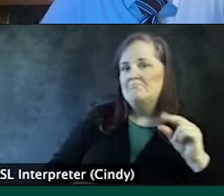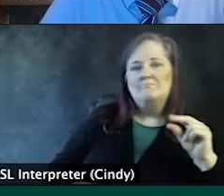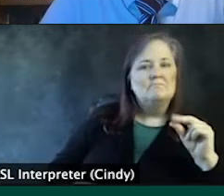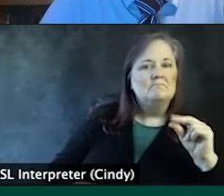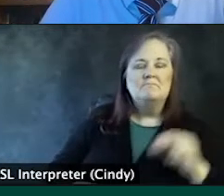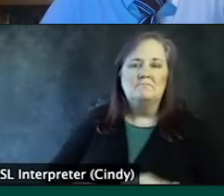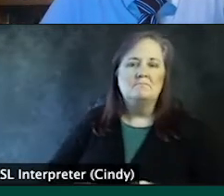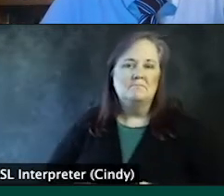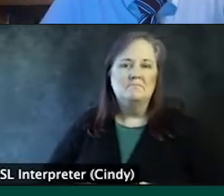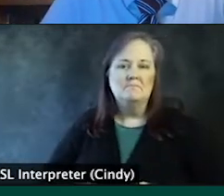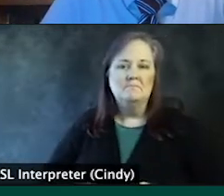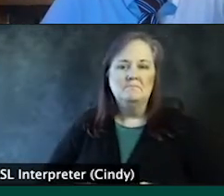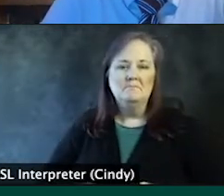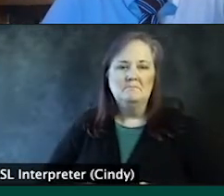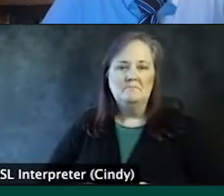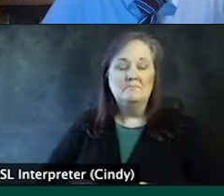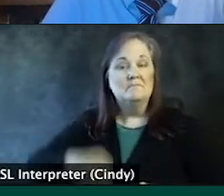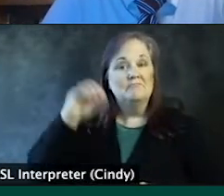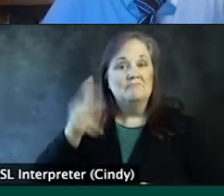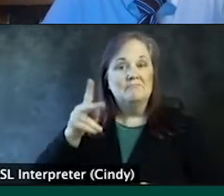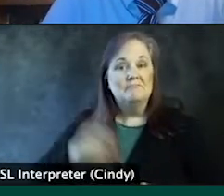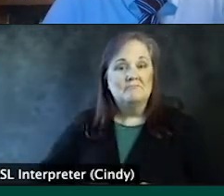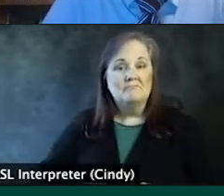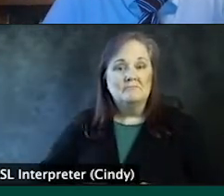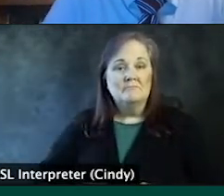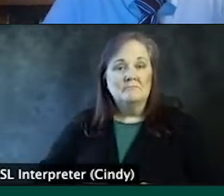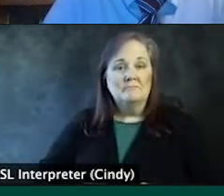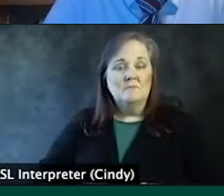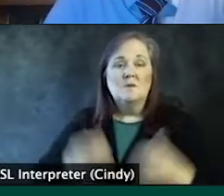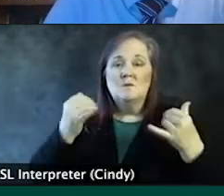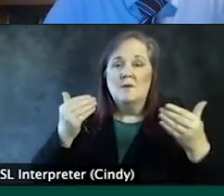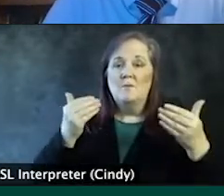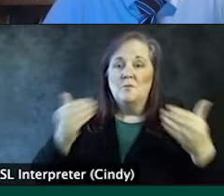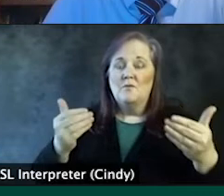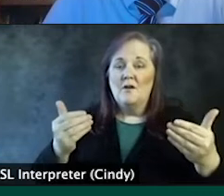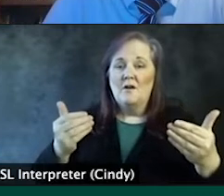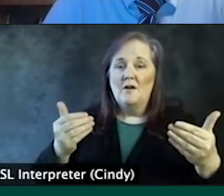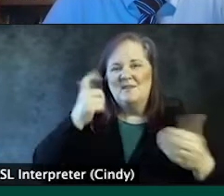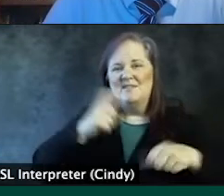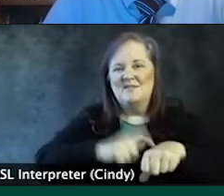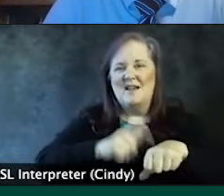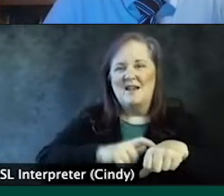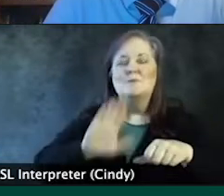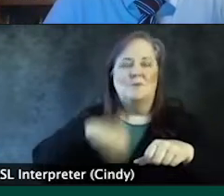to the extent that new treatments or inventions or cures are developed as a result of the funds,